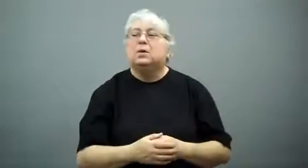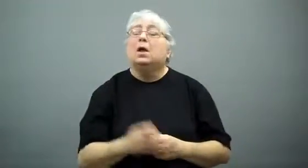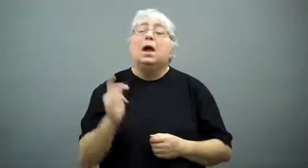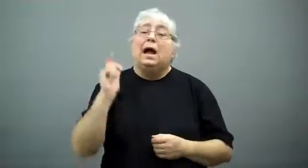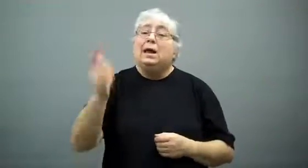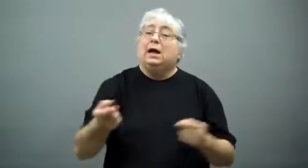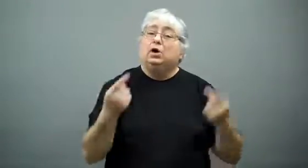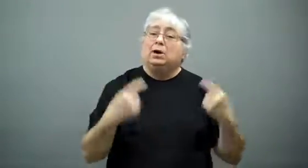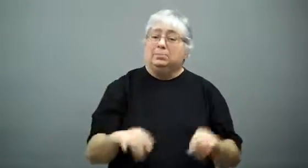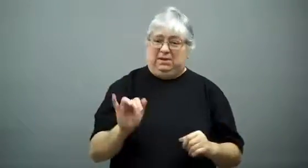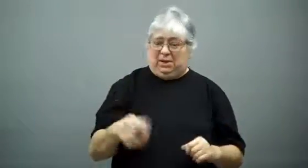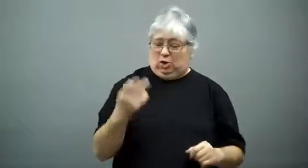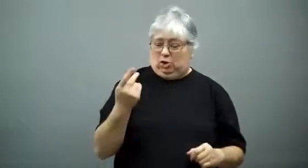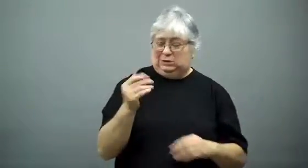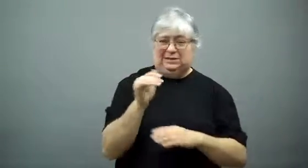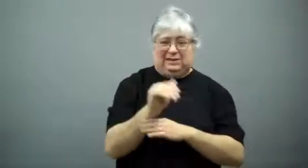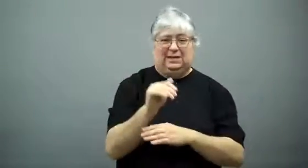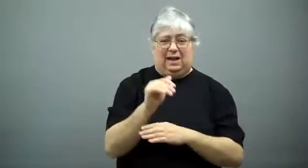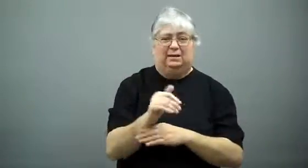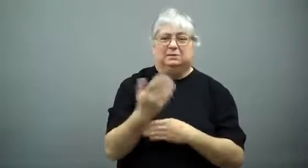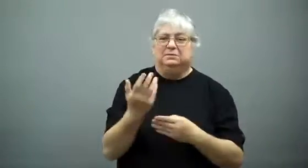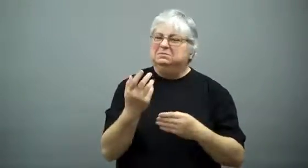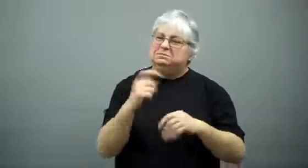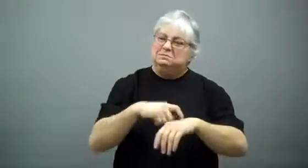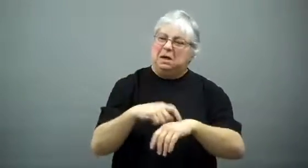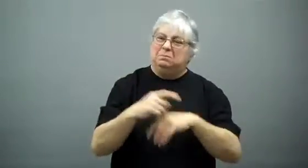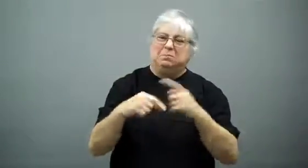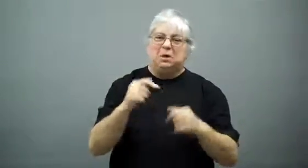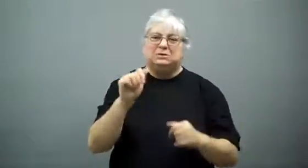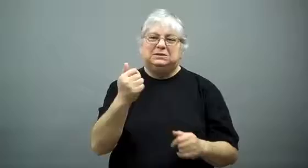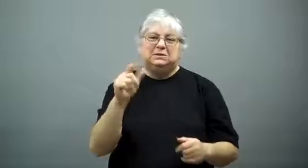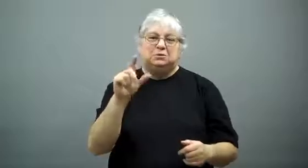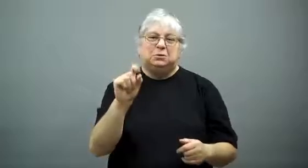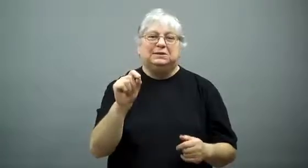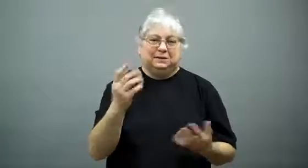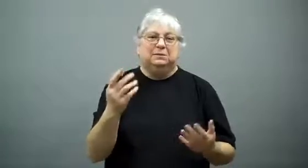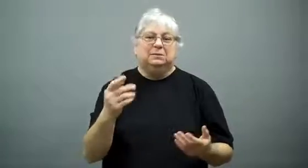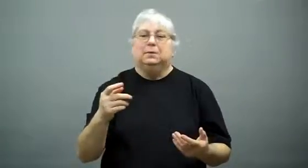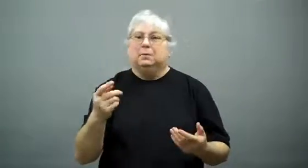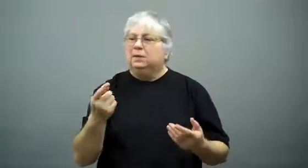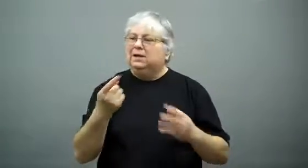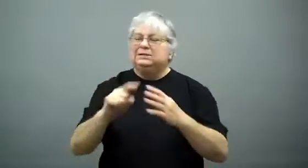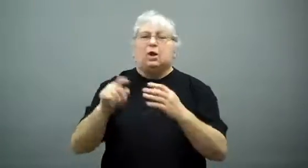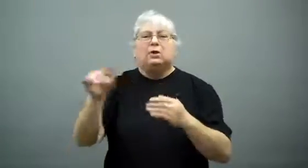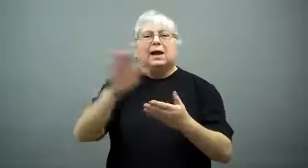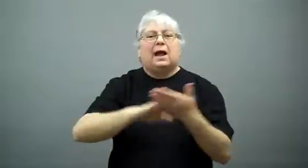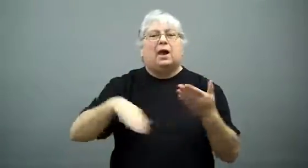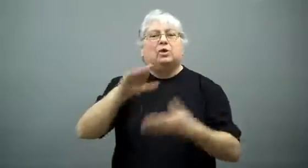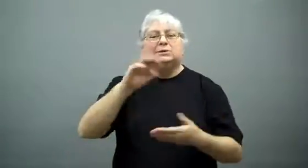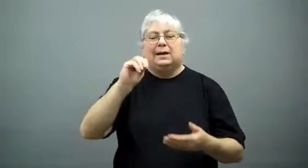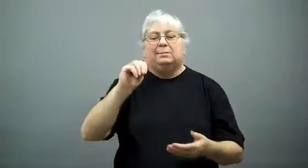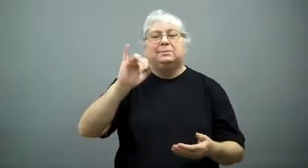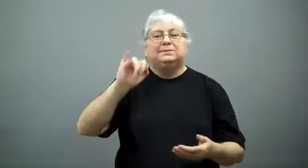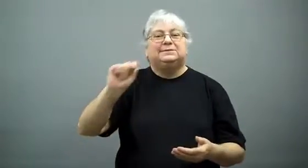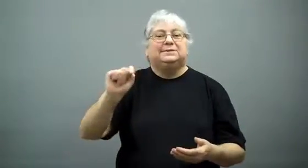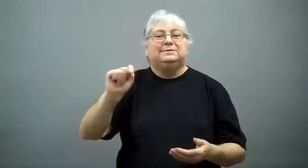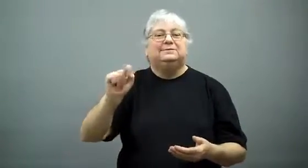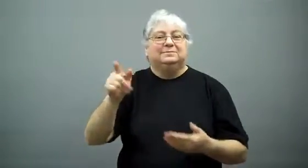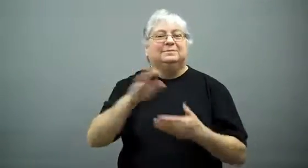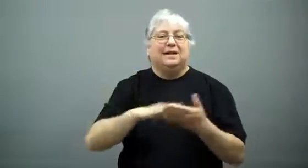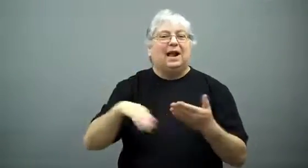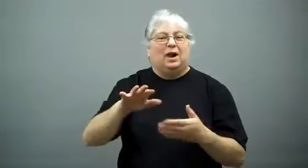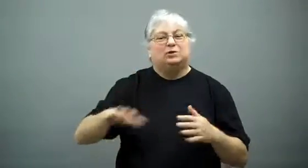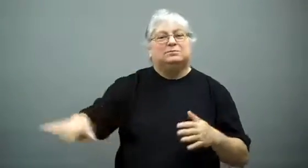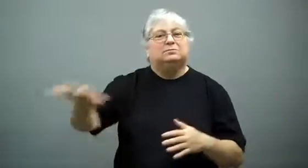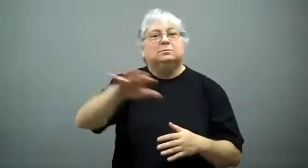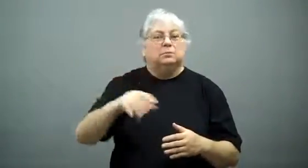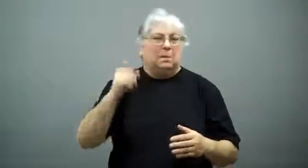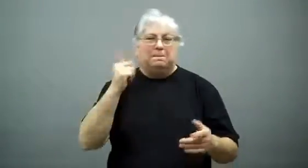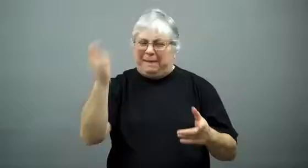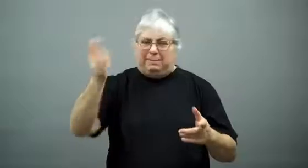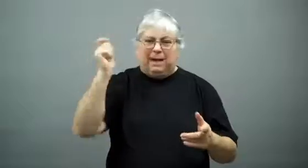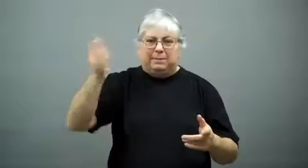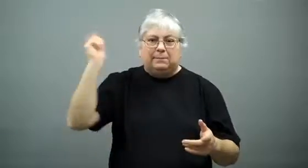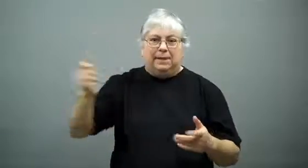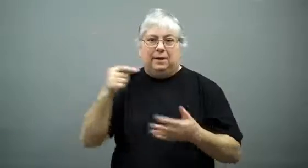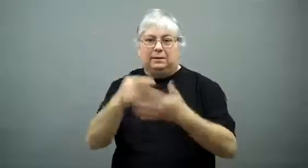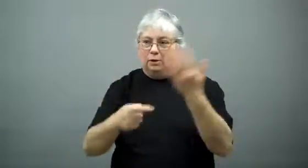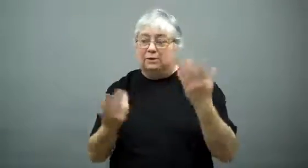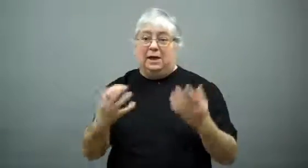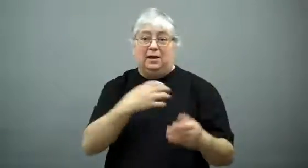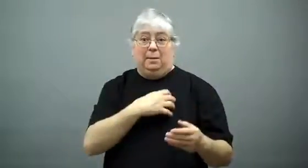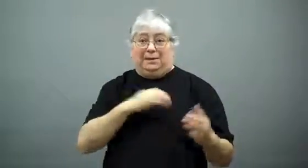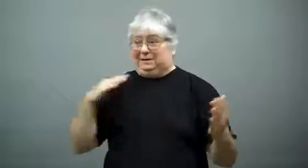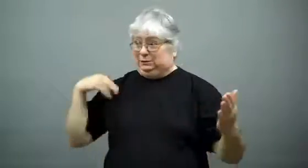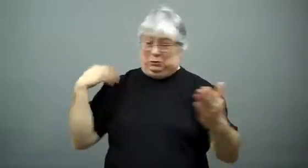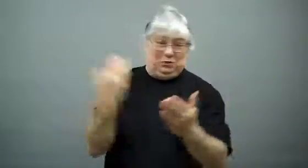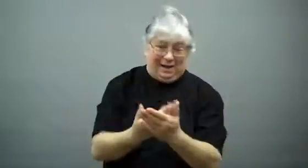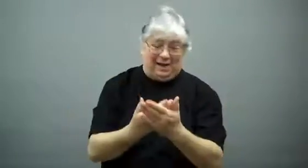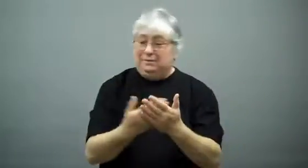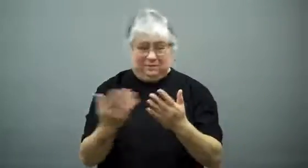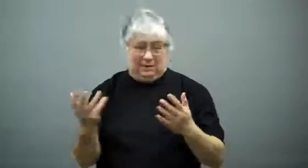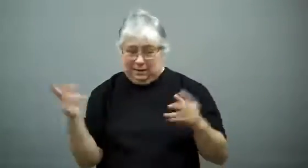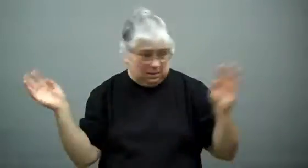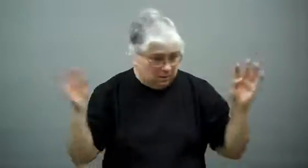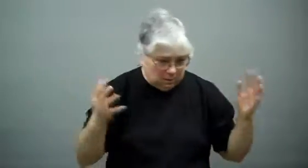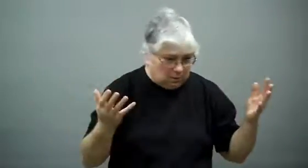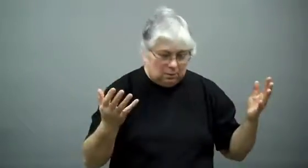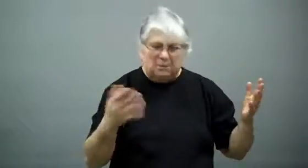At about 10:20 Thursday night, shooting was heard on the MIT campus.